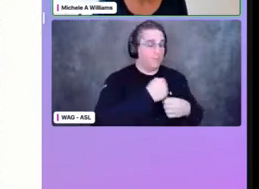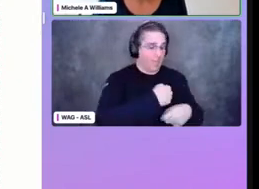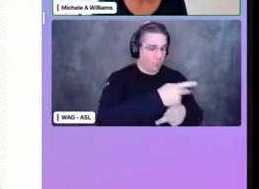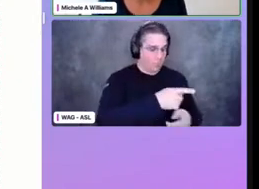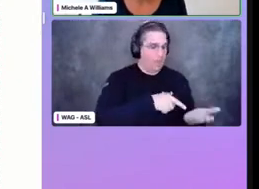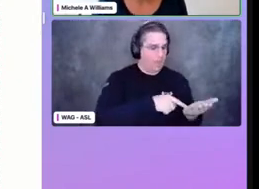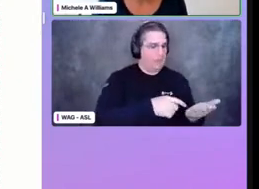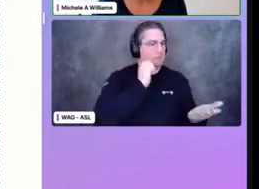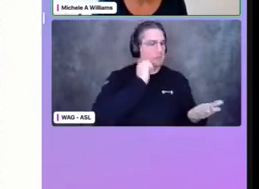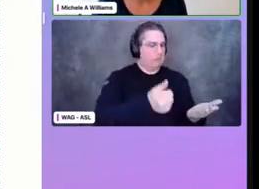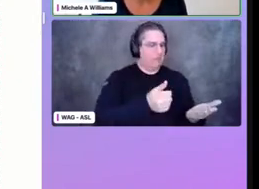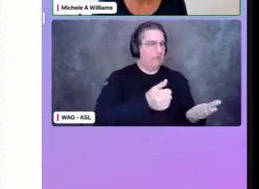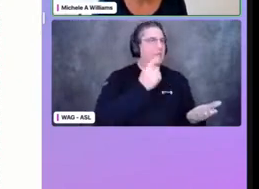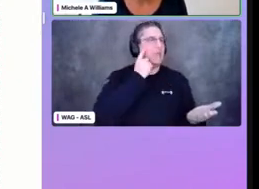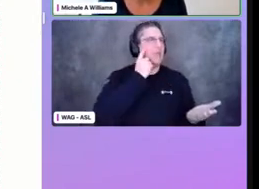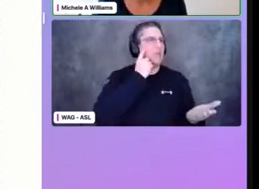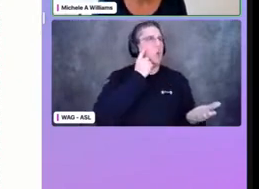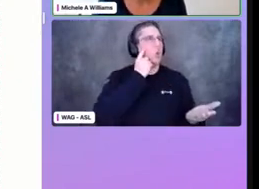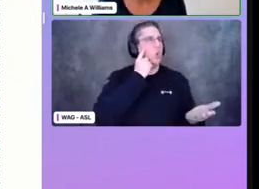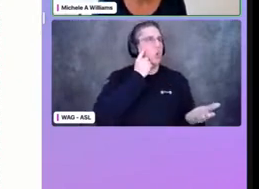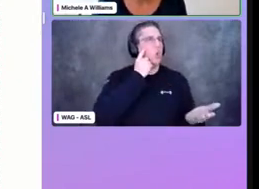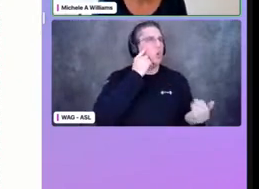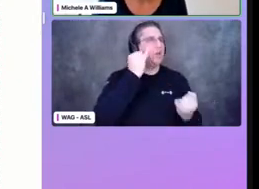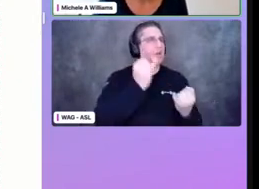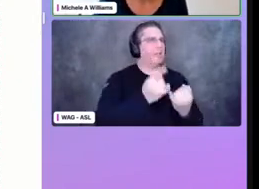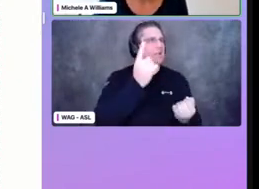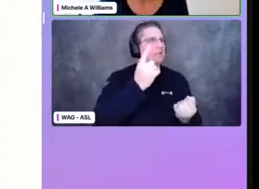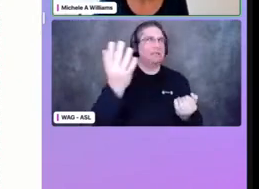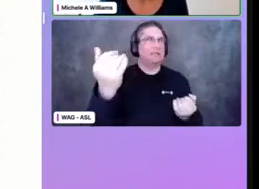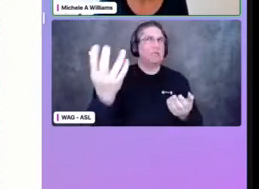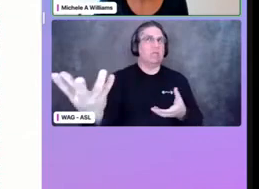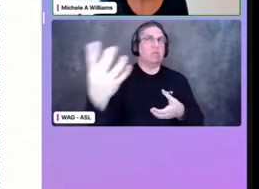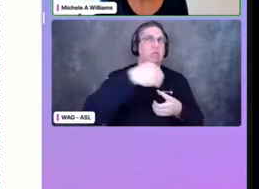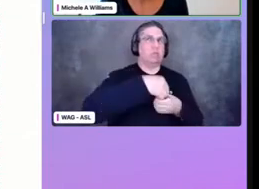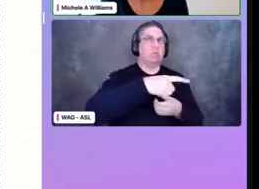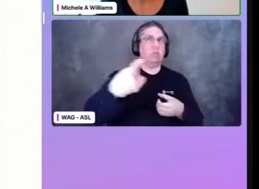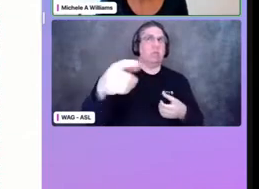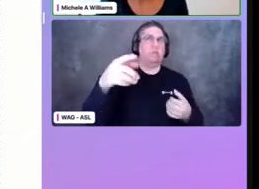participants are brought part of a up as research cycle, usually it's after the product is made, and you think that